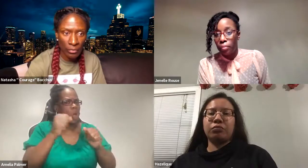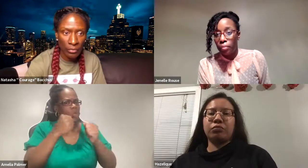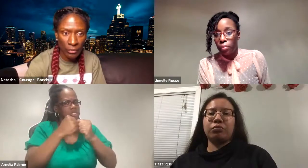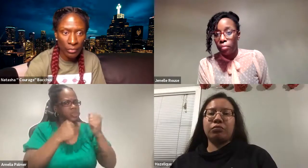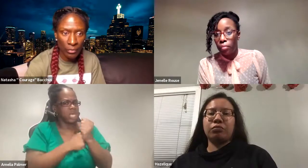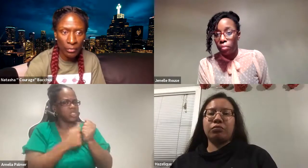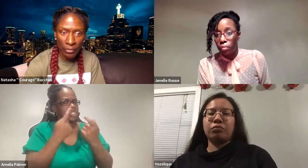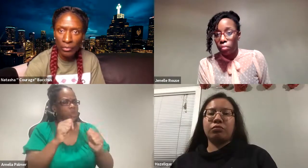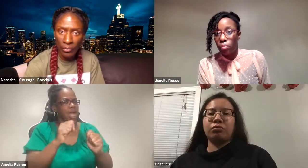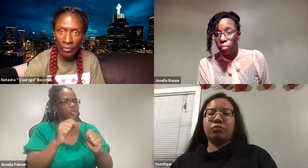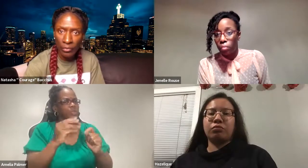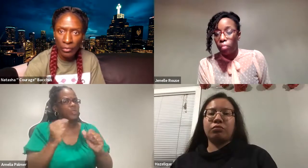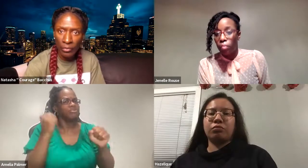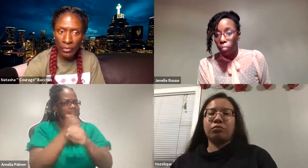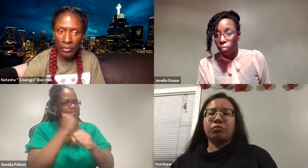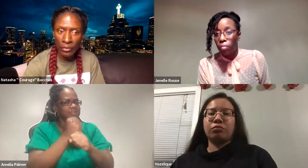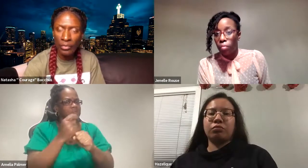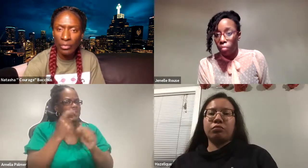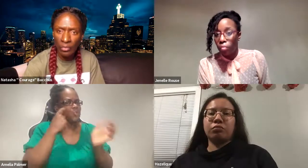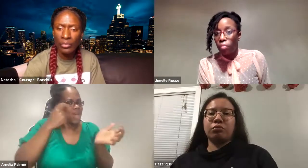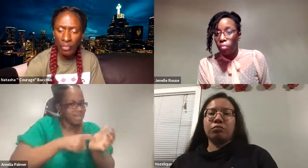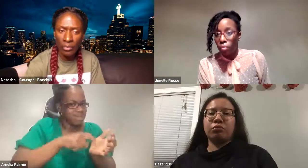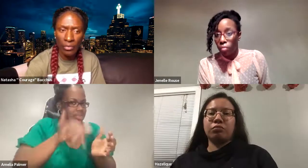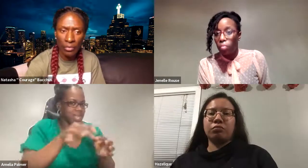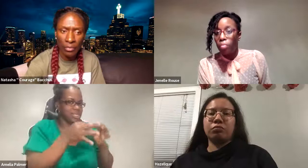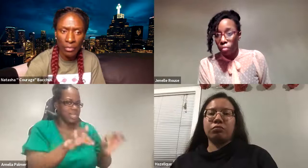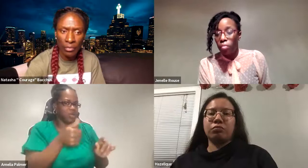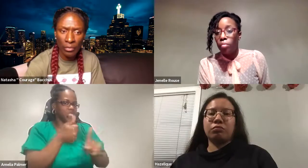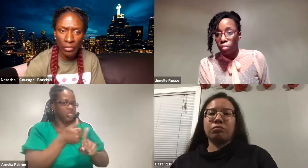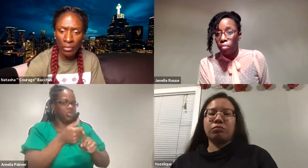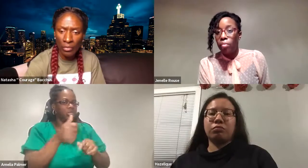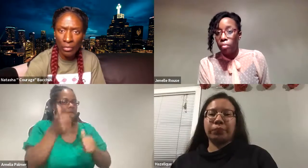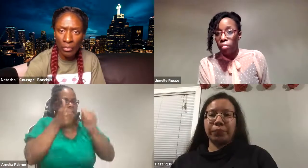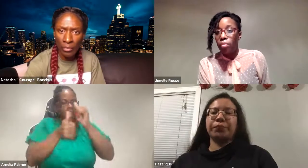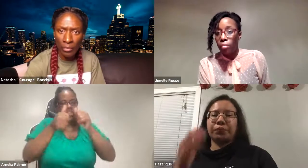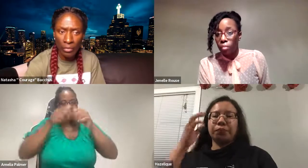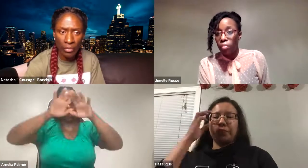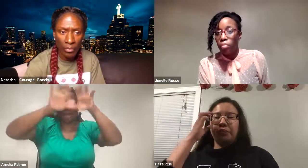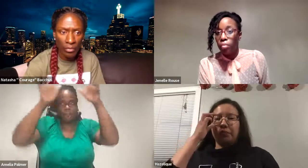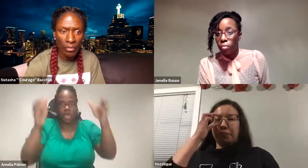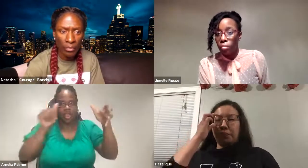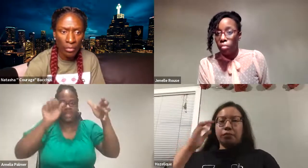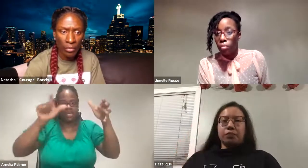so deaf-blind people have their own language structure that they're fighting to recognize,